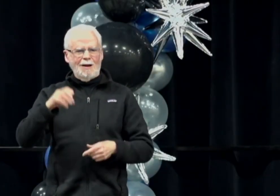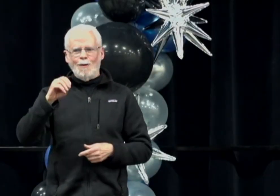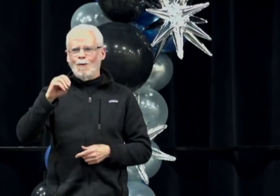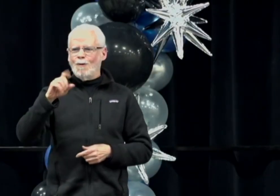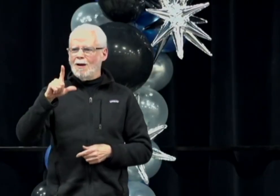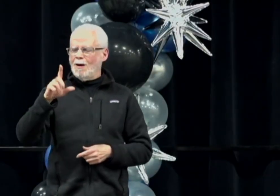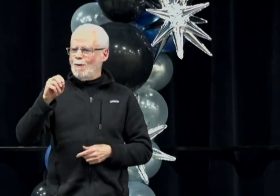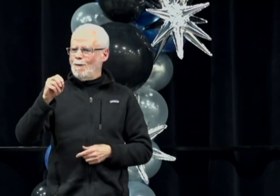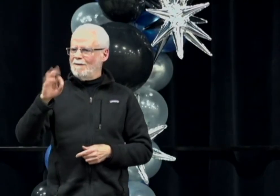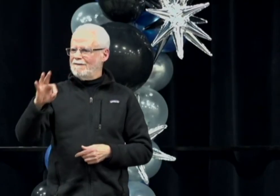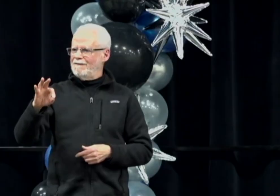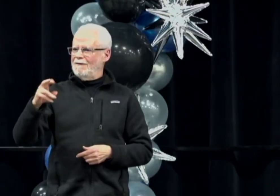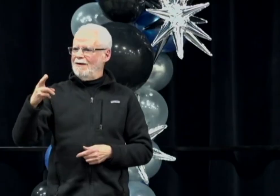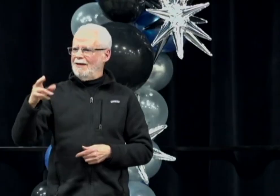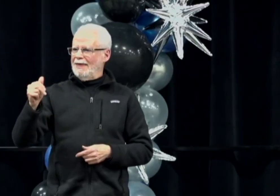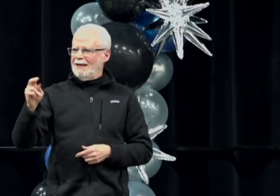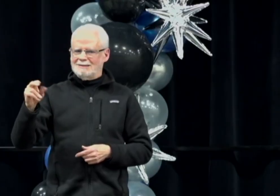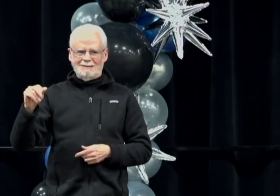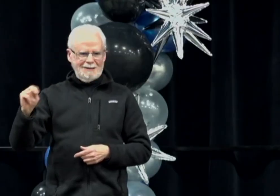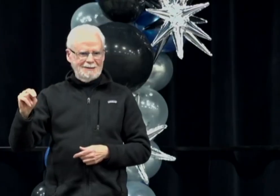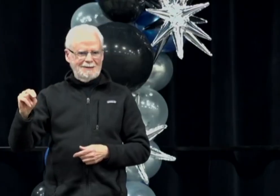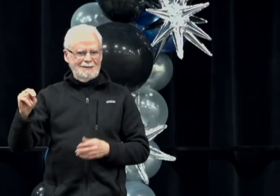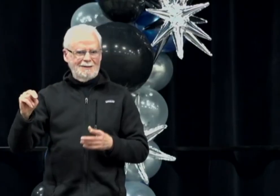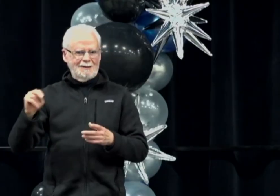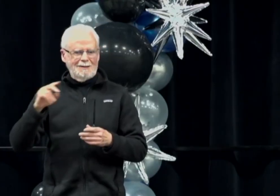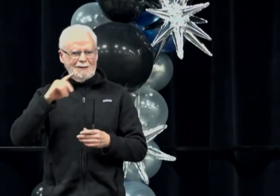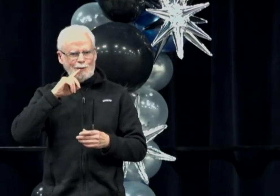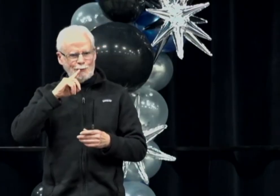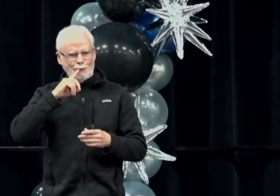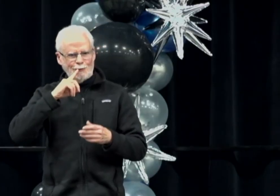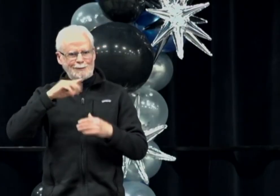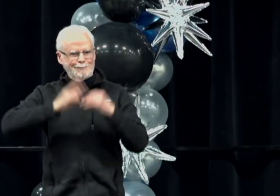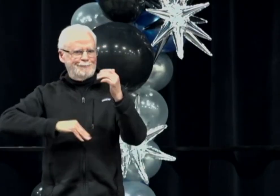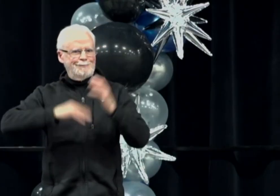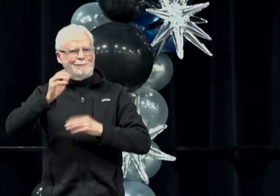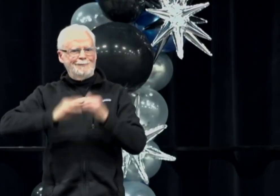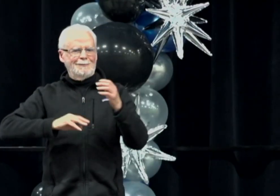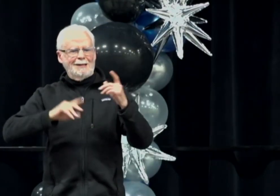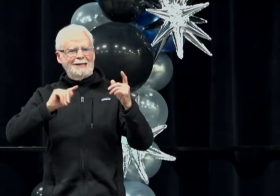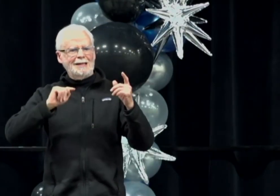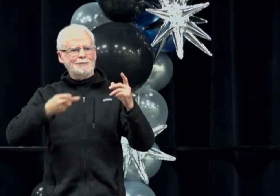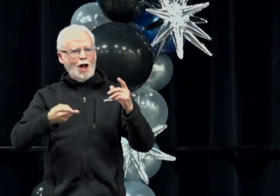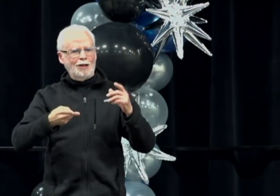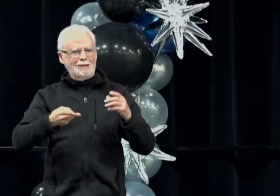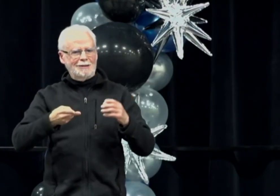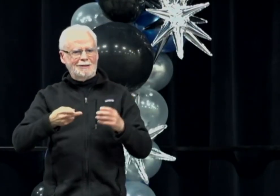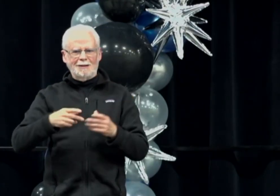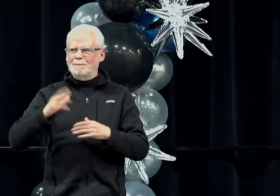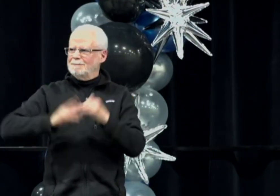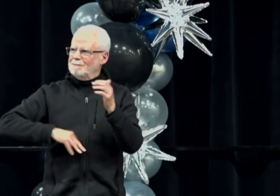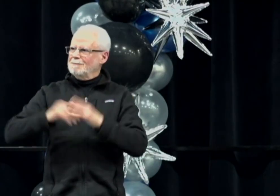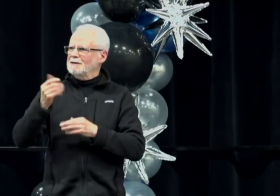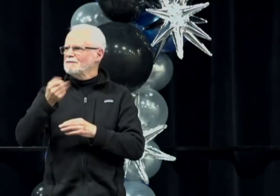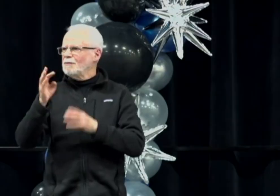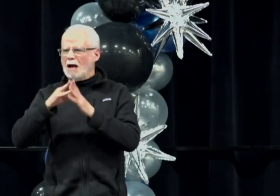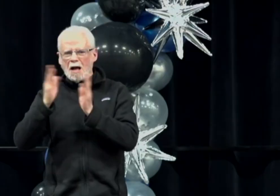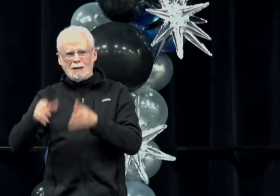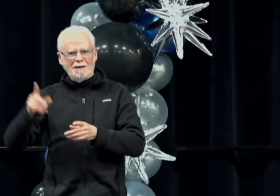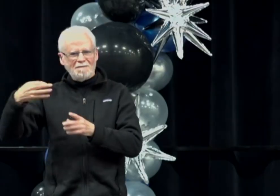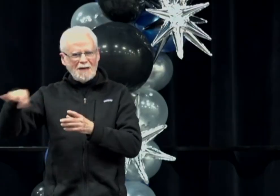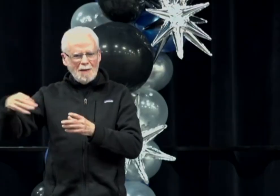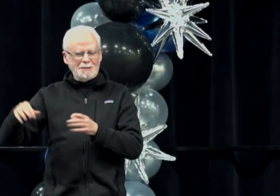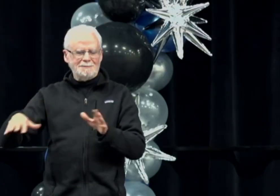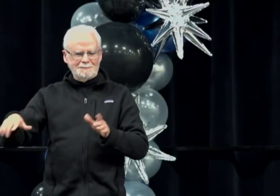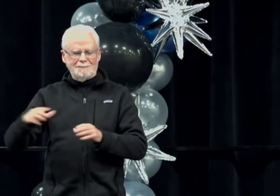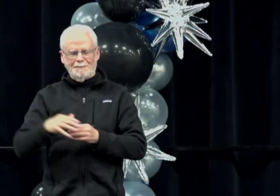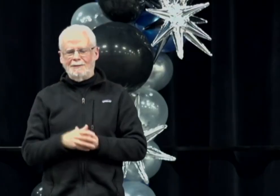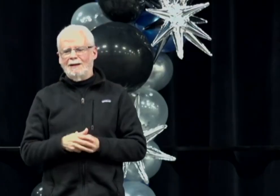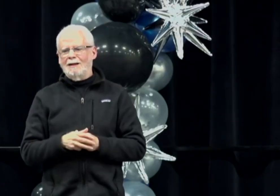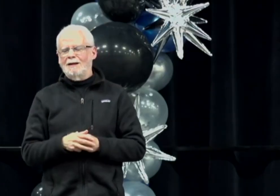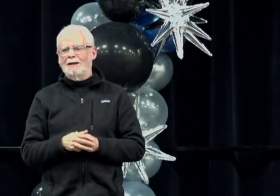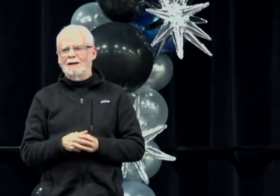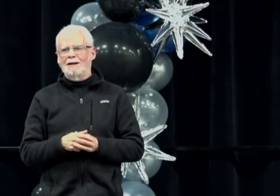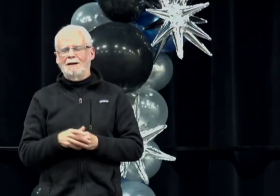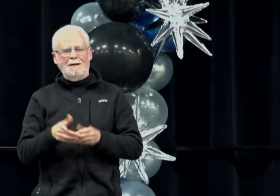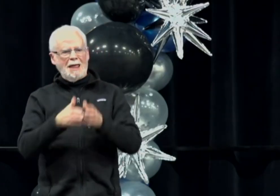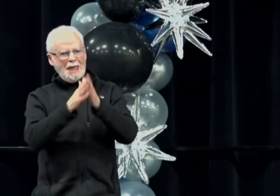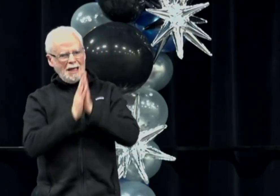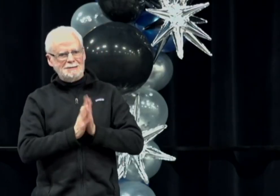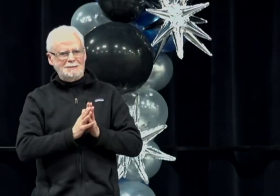Doug Bahl, at this time, was working on a project about Olof Hanson who built Thompson Hall and